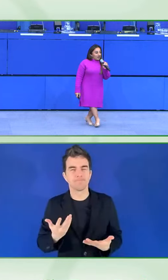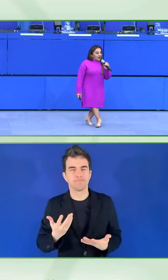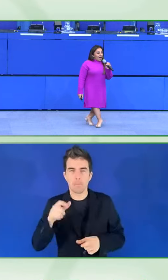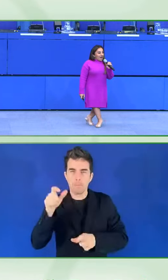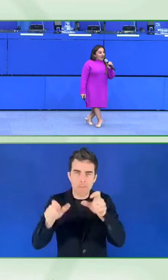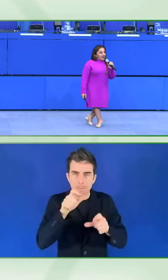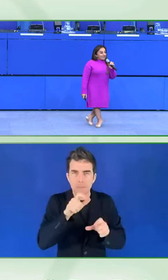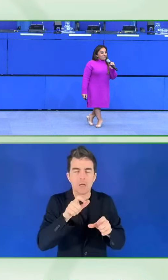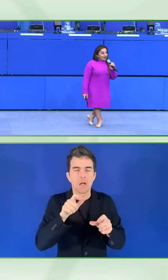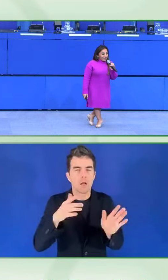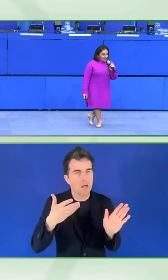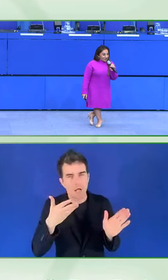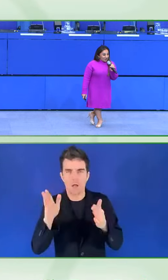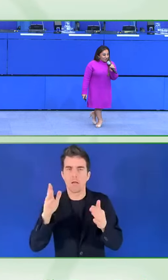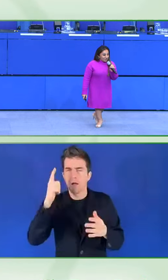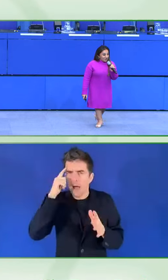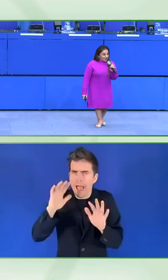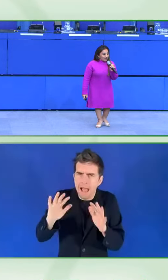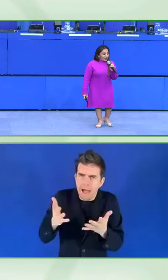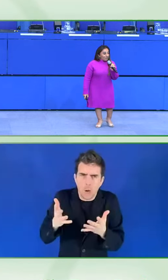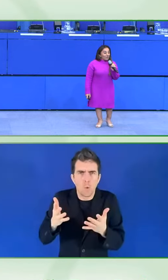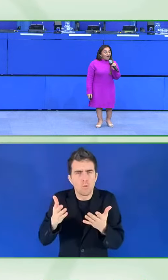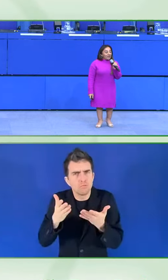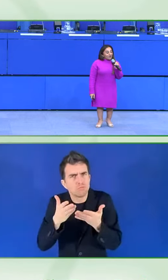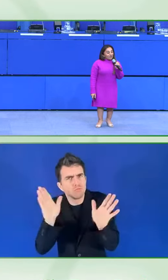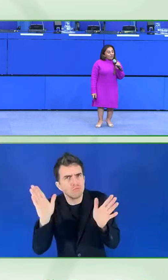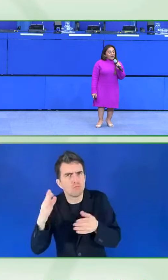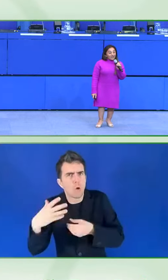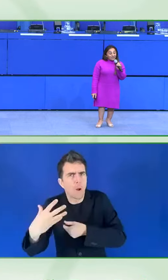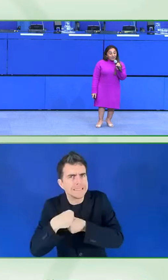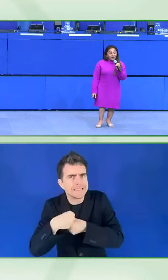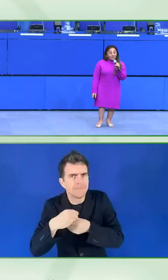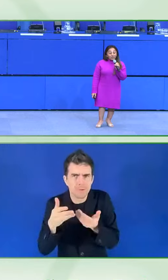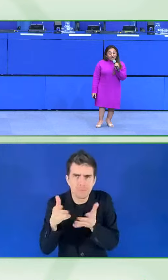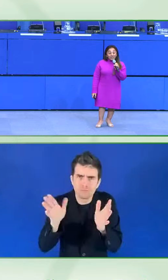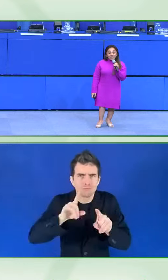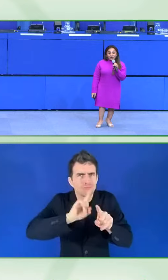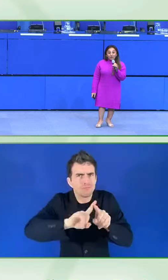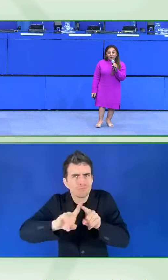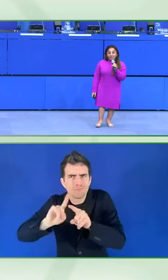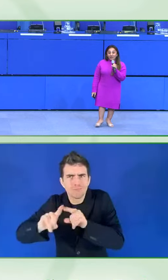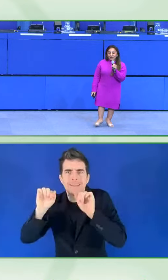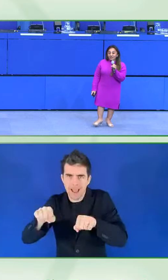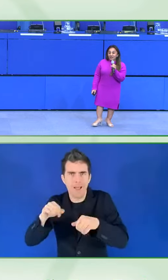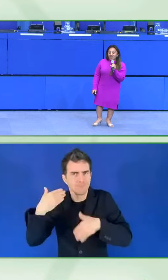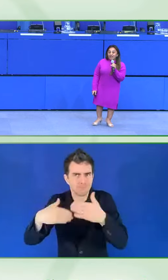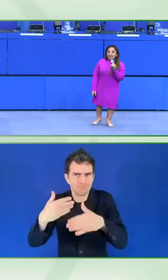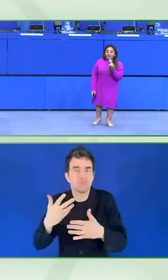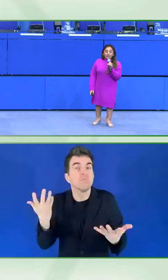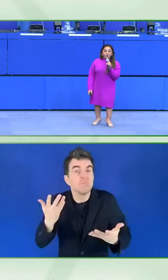And some people do not like it, that is fine, I think at least having the knowledge of it is important.